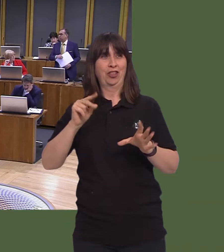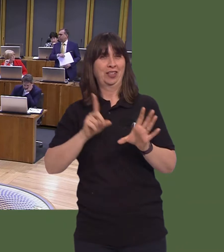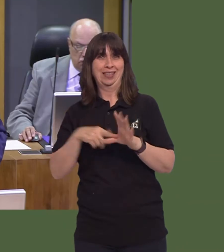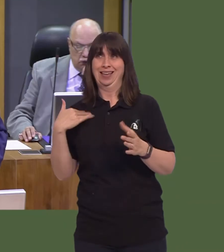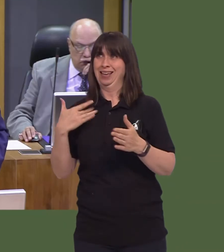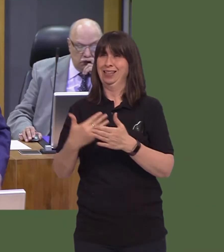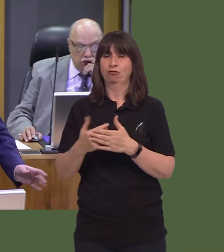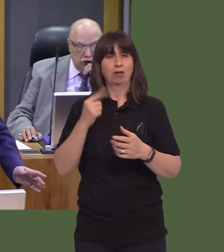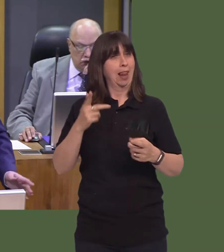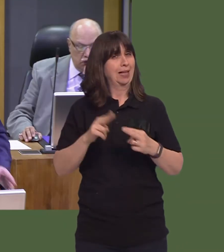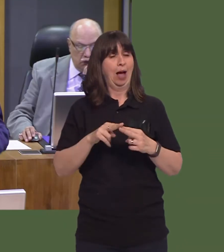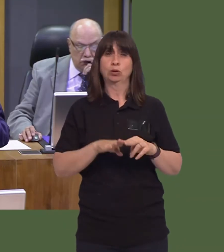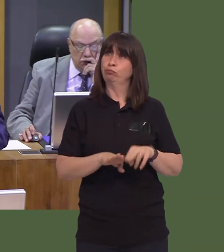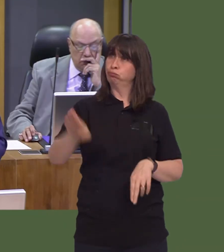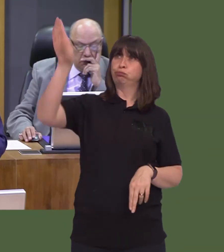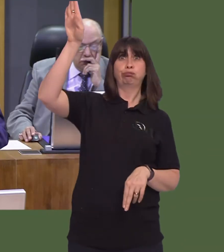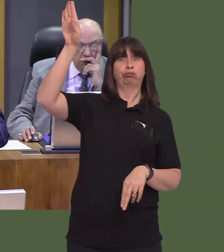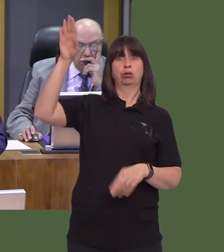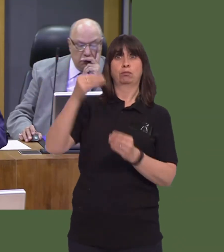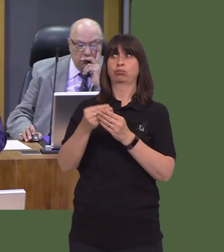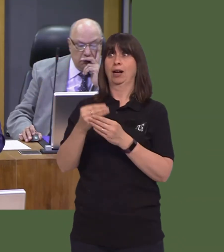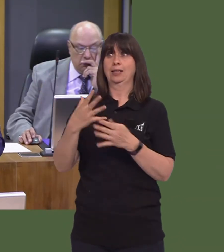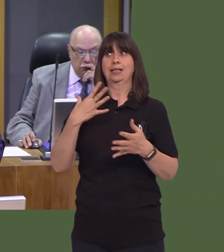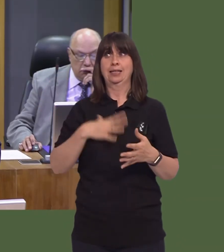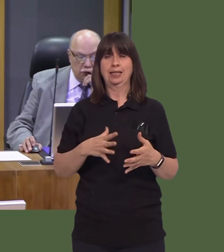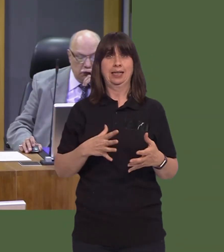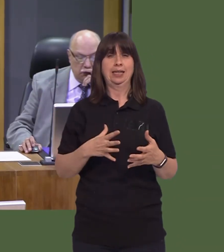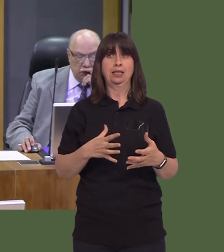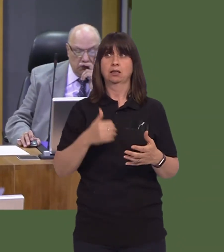We've got to have a complete change, starting on the supply side.